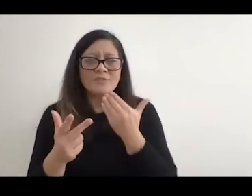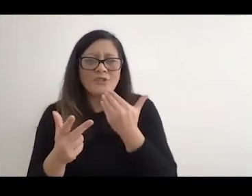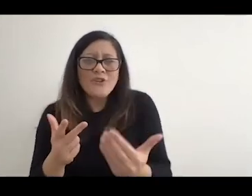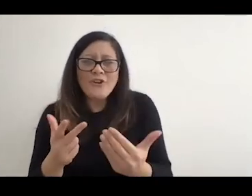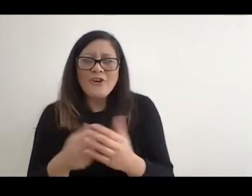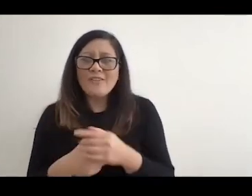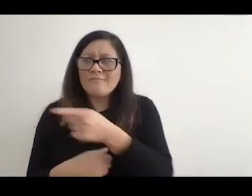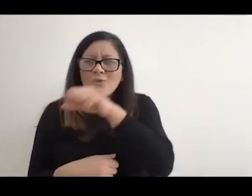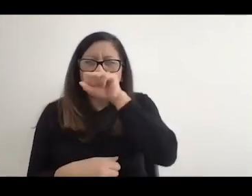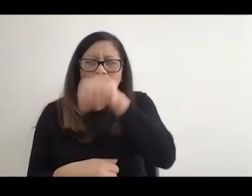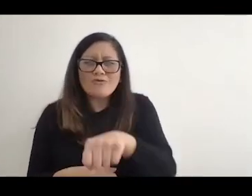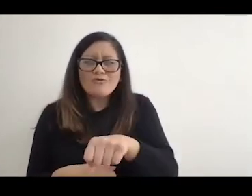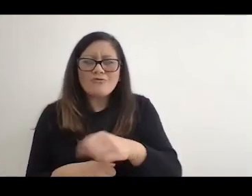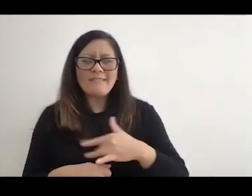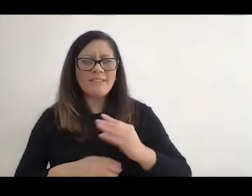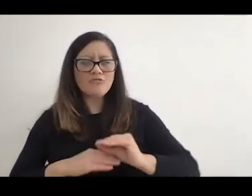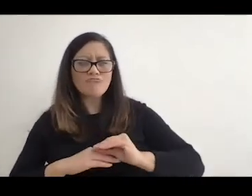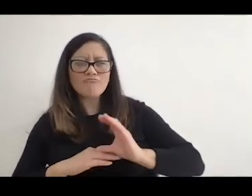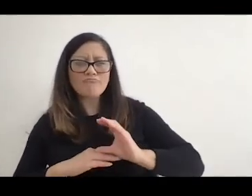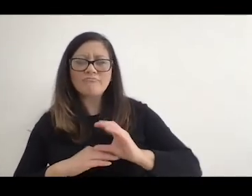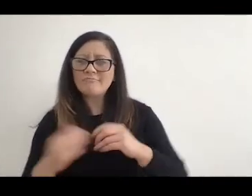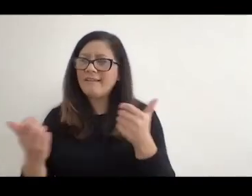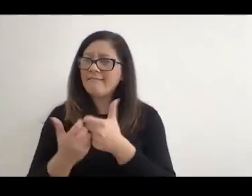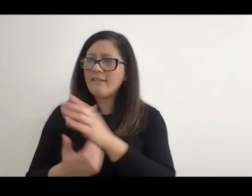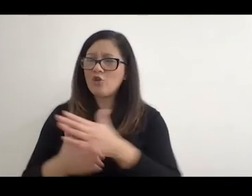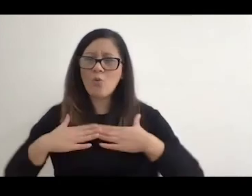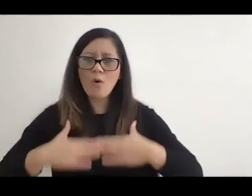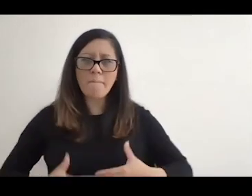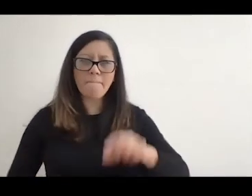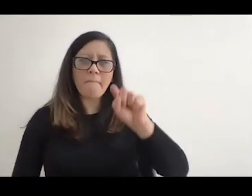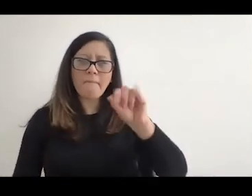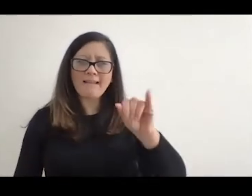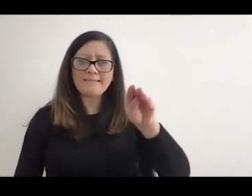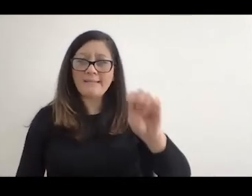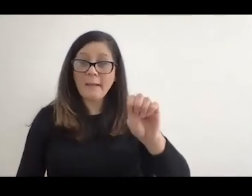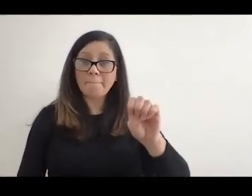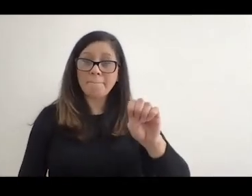Does it work for your body type and does it work for your lifestyle?